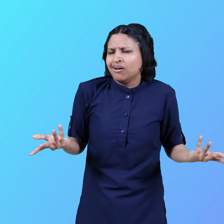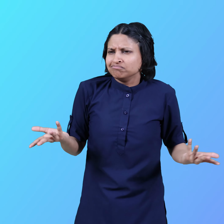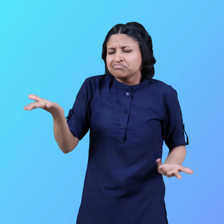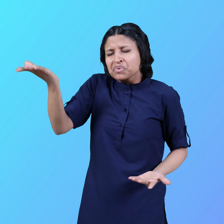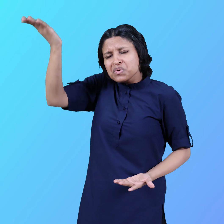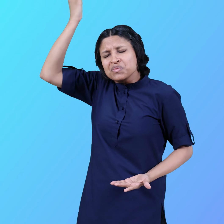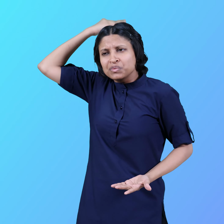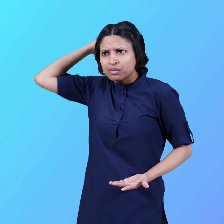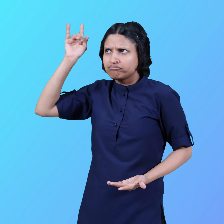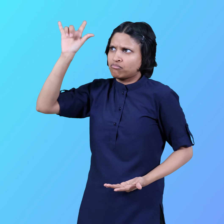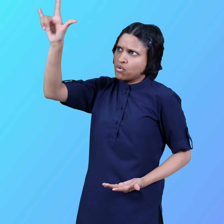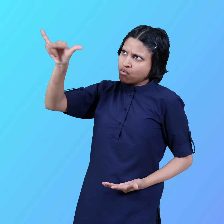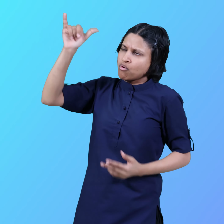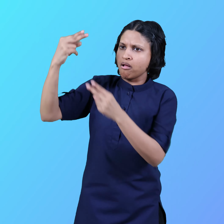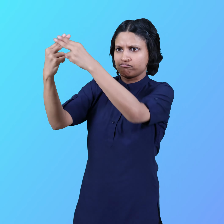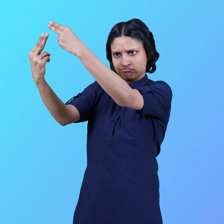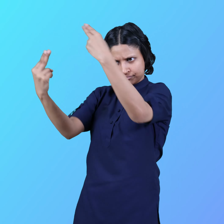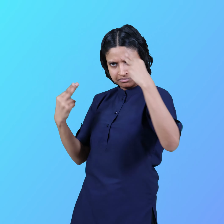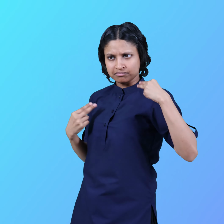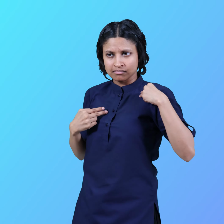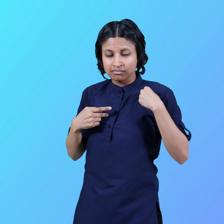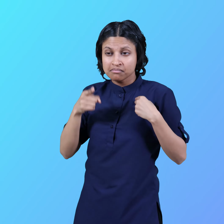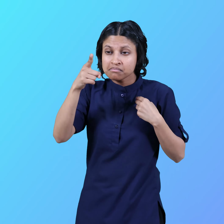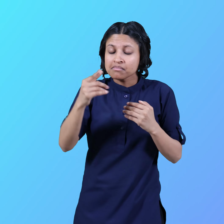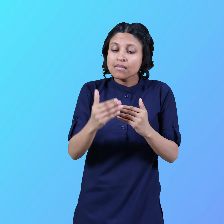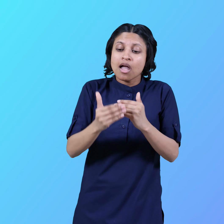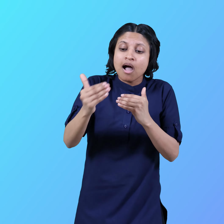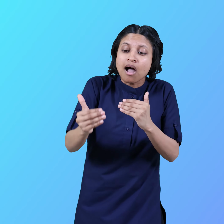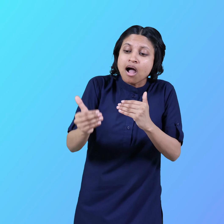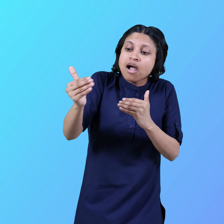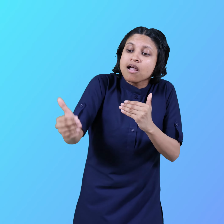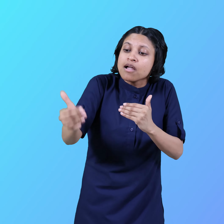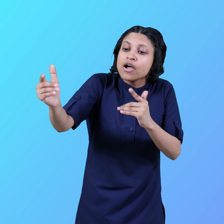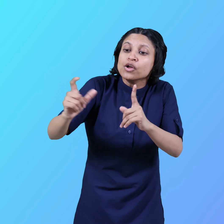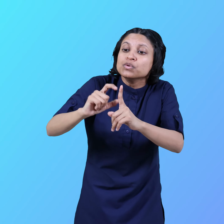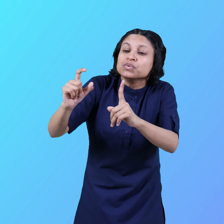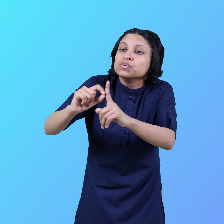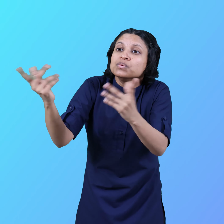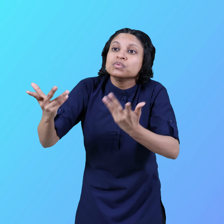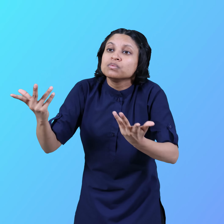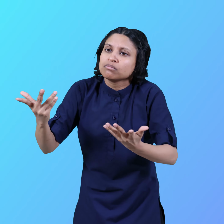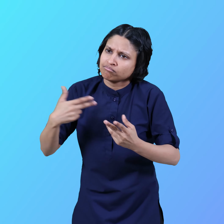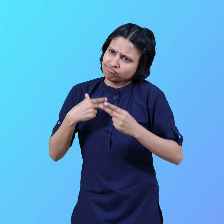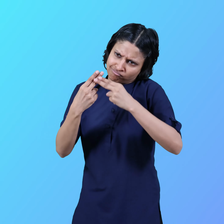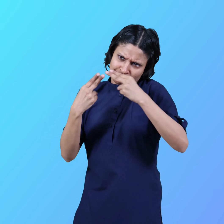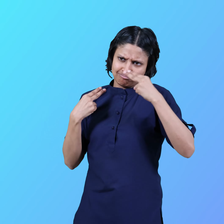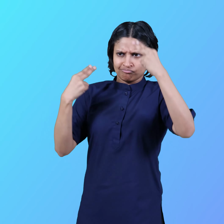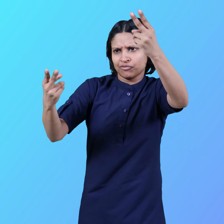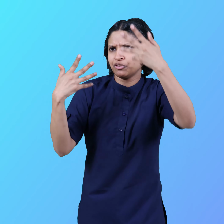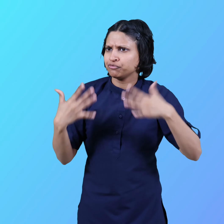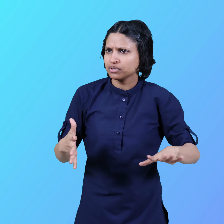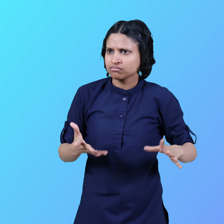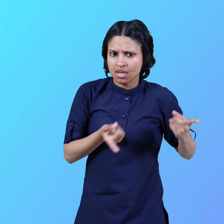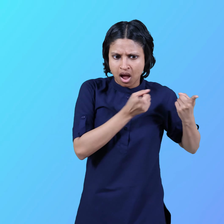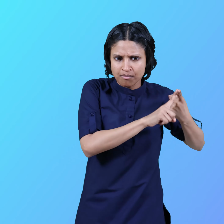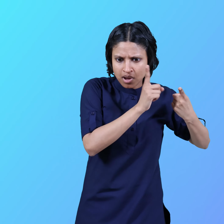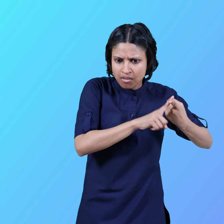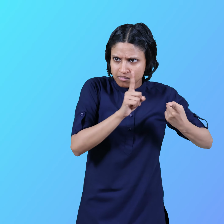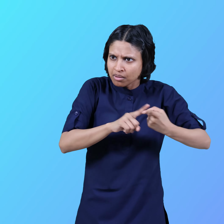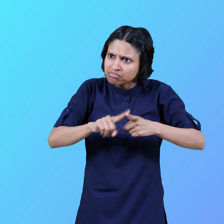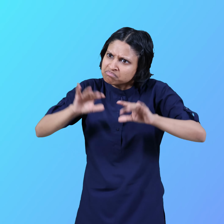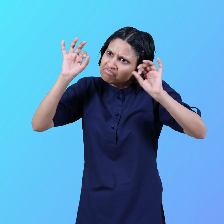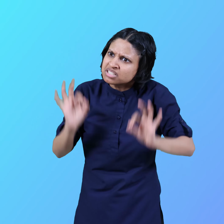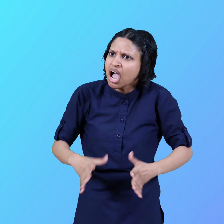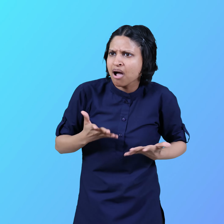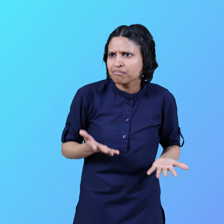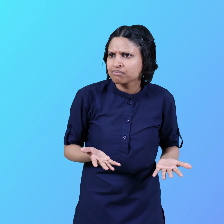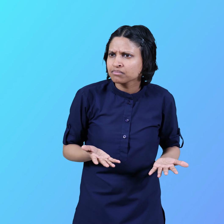The LORD used me to tell you what he would do, and now he is doing what he said he would do.